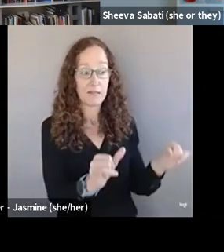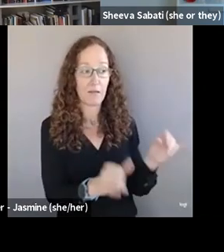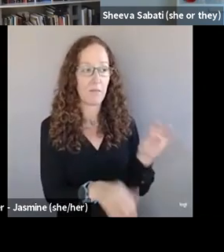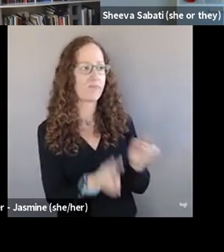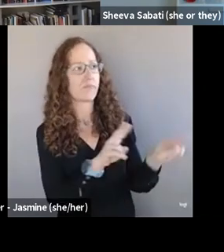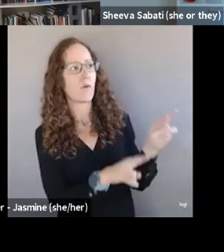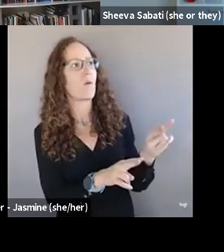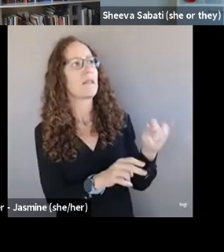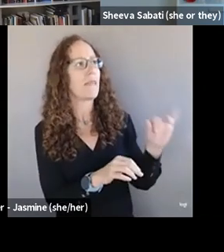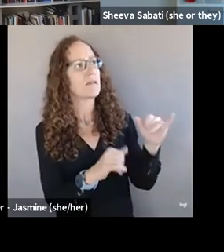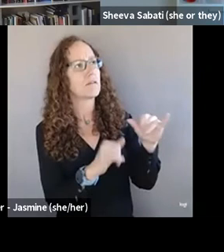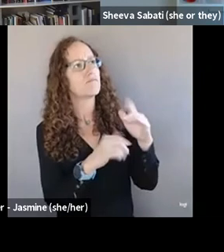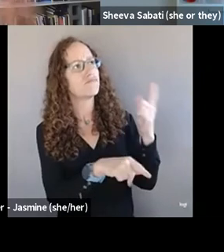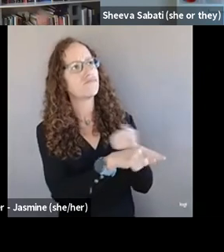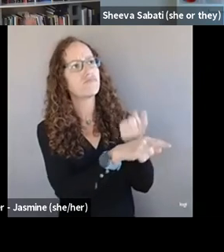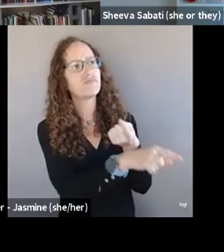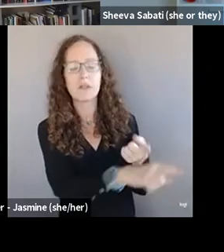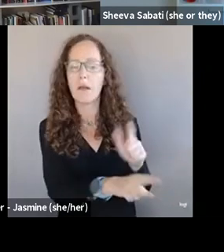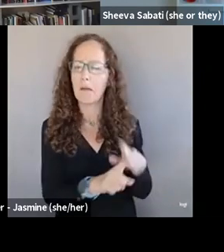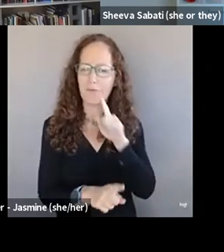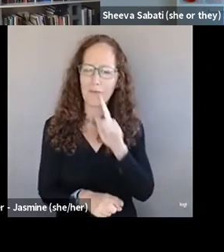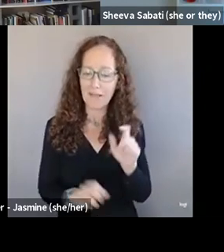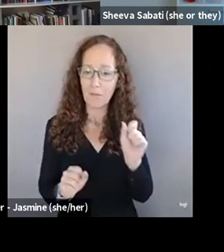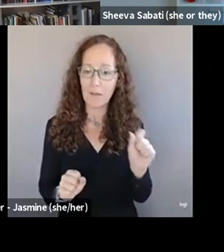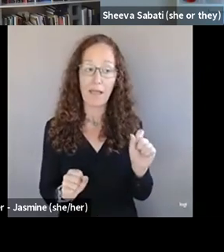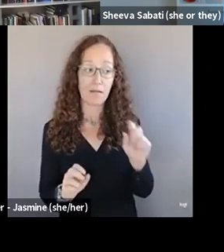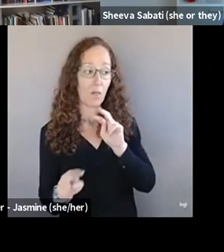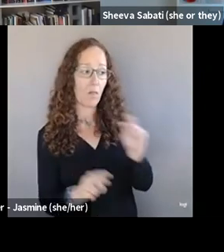So I just that made me think of that. But y'all got Medina